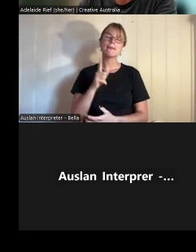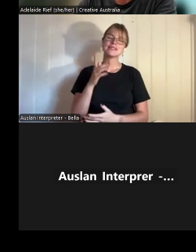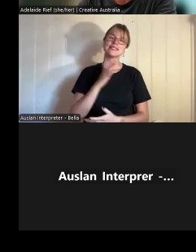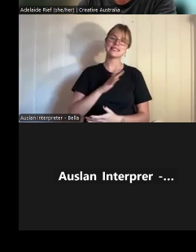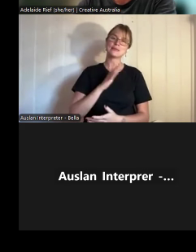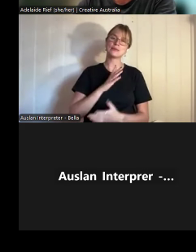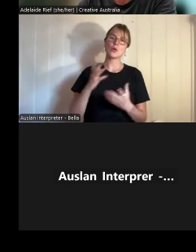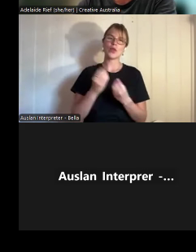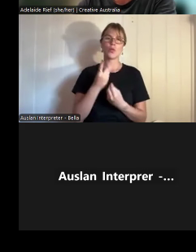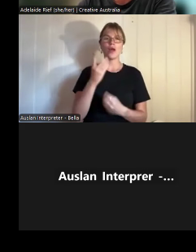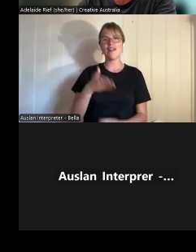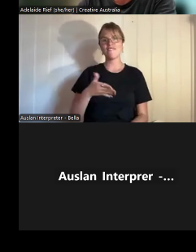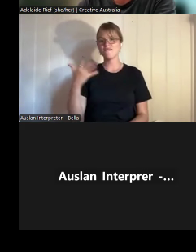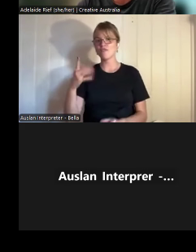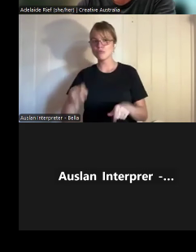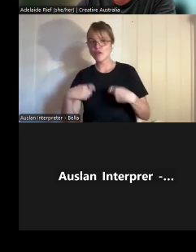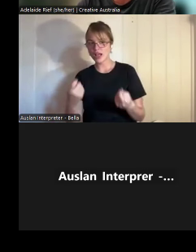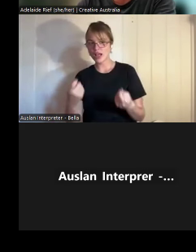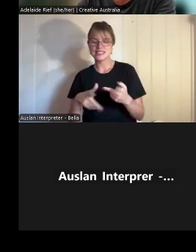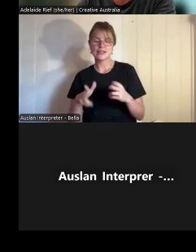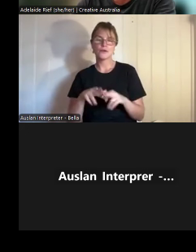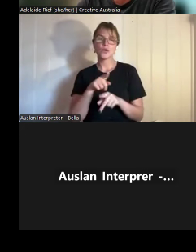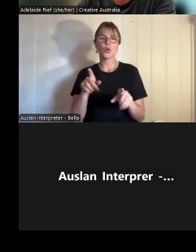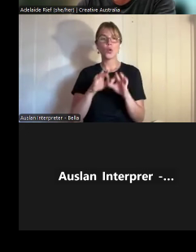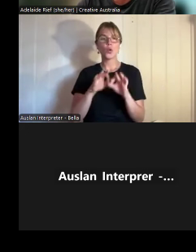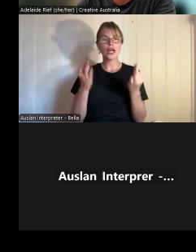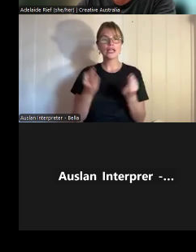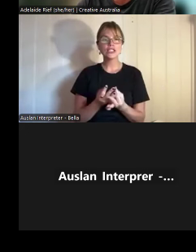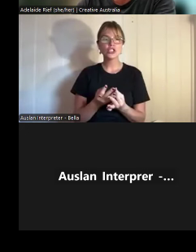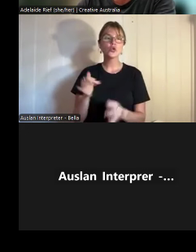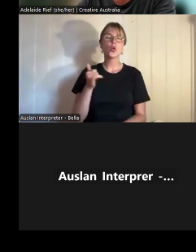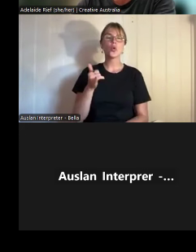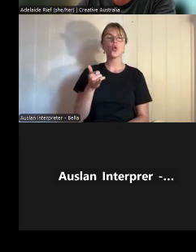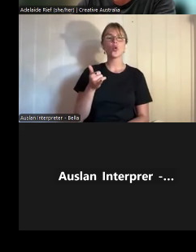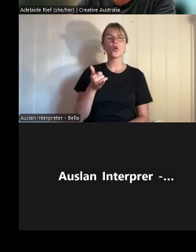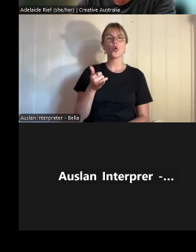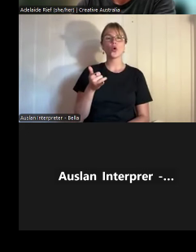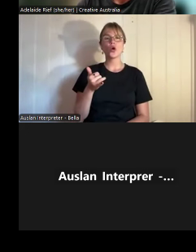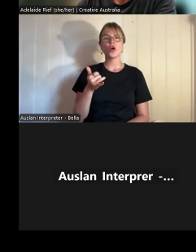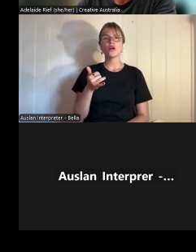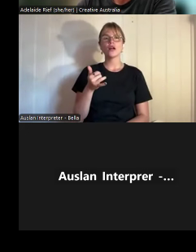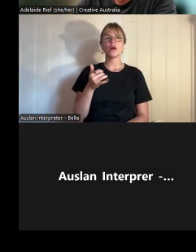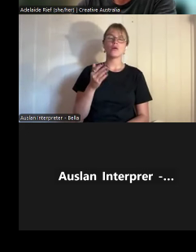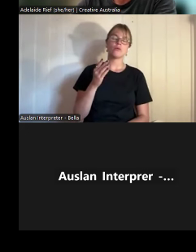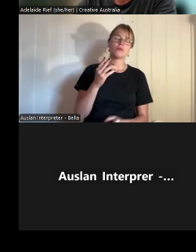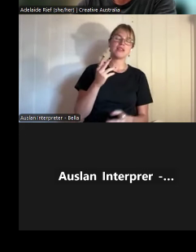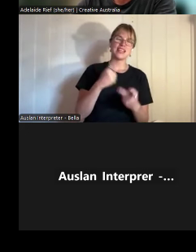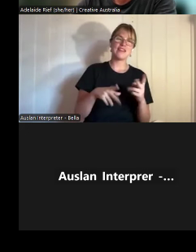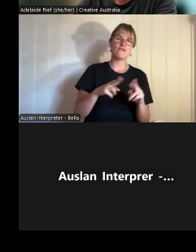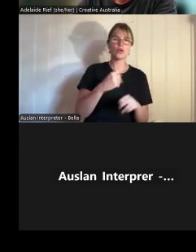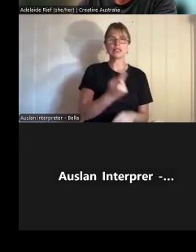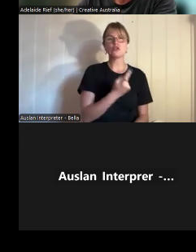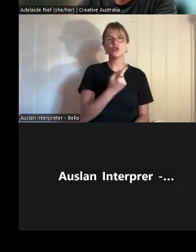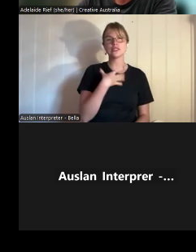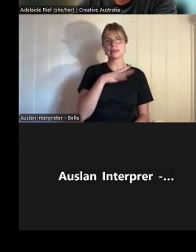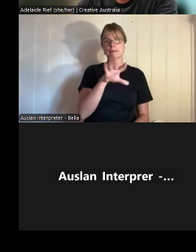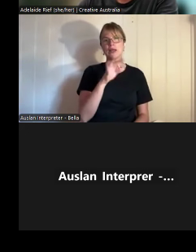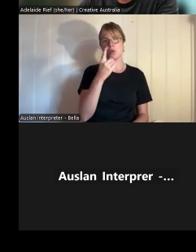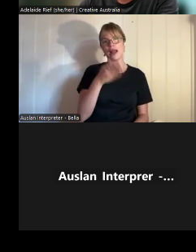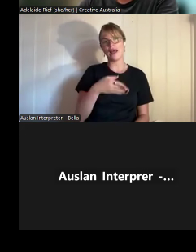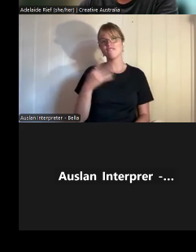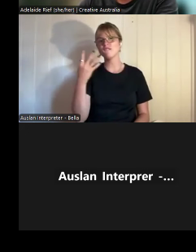five providers, if you're an organisation, or four providers for the individuals, you can propose